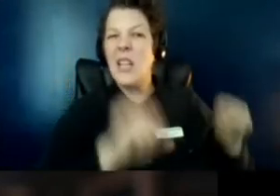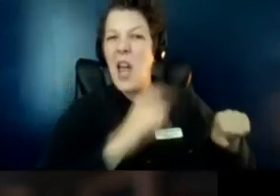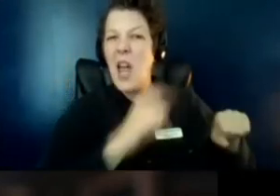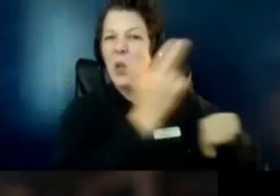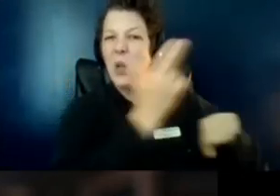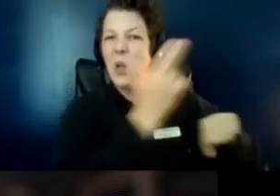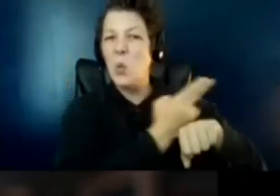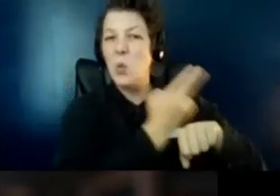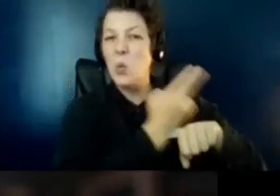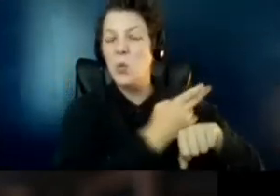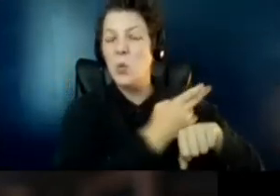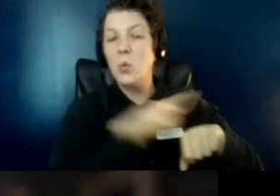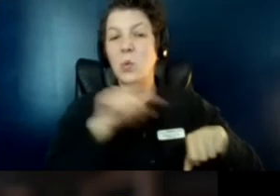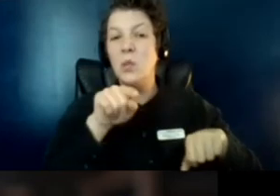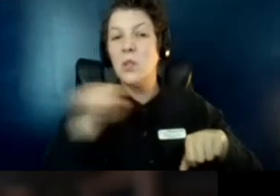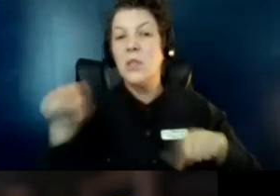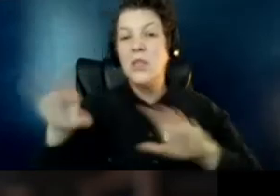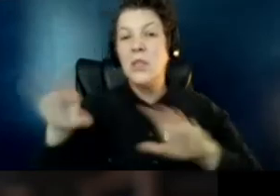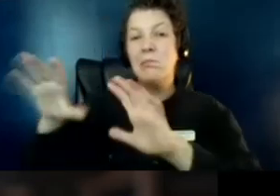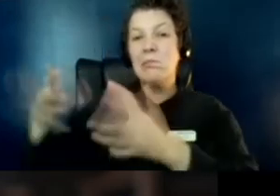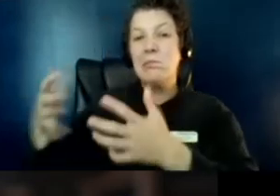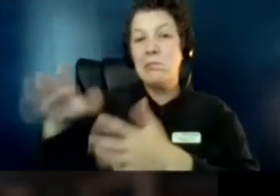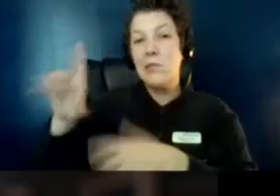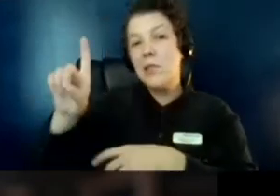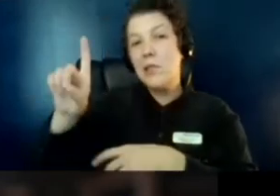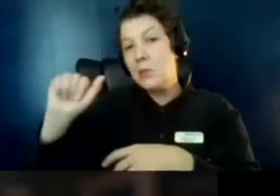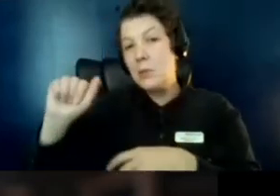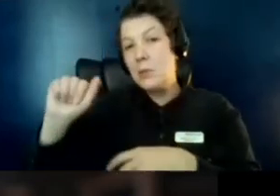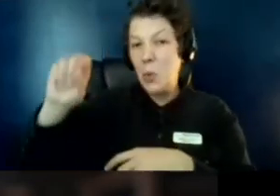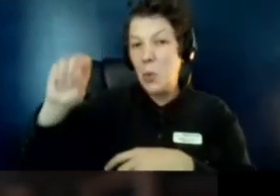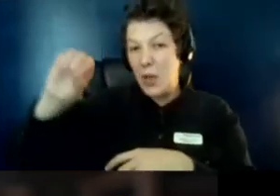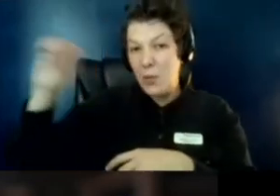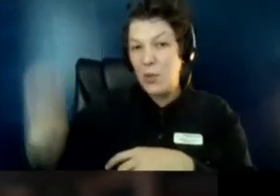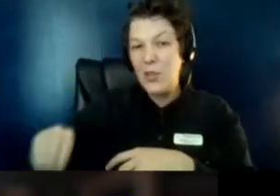80% of the people. And this is the way in design we are been thinking for decades and